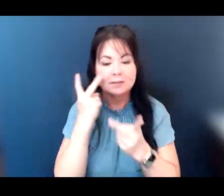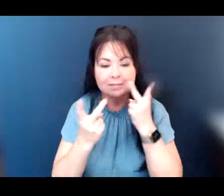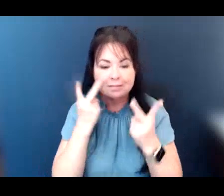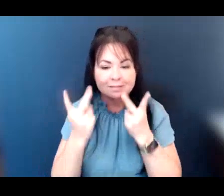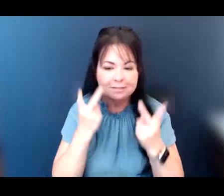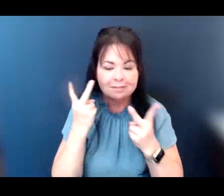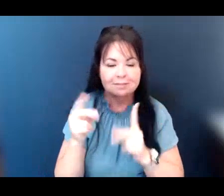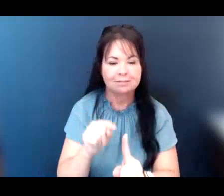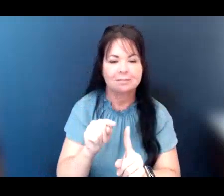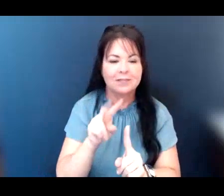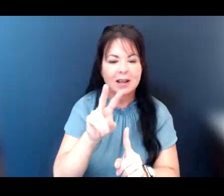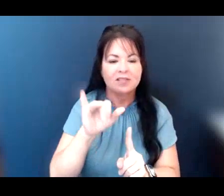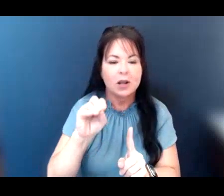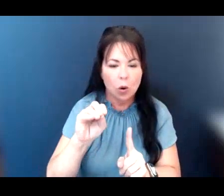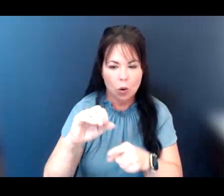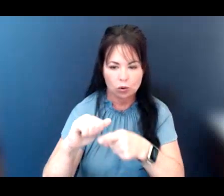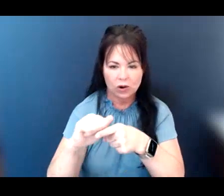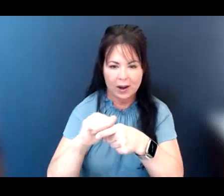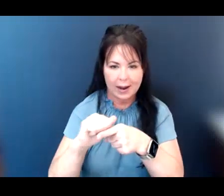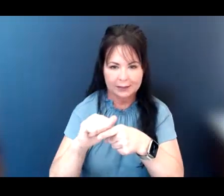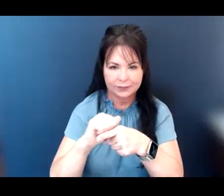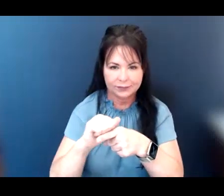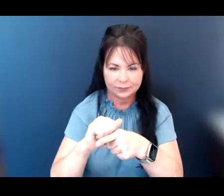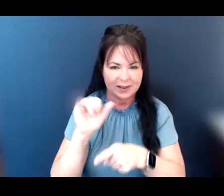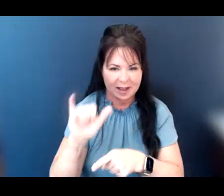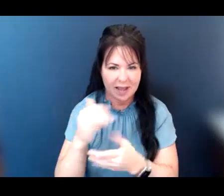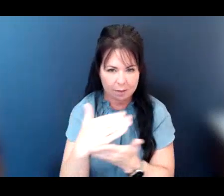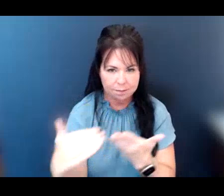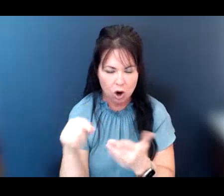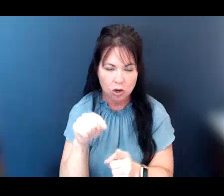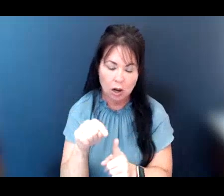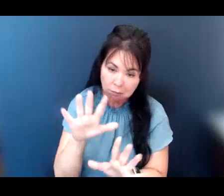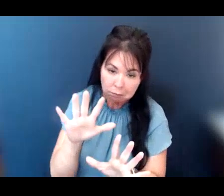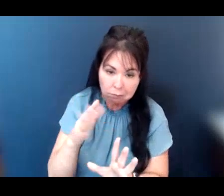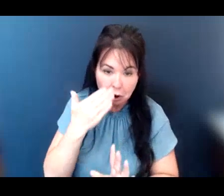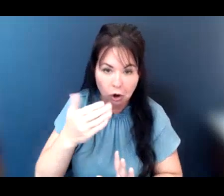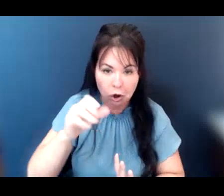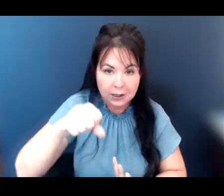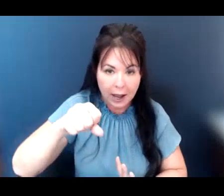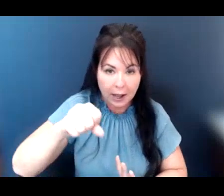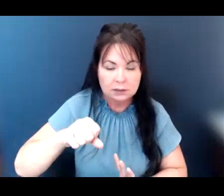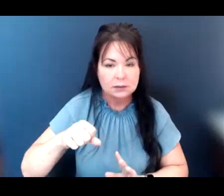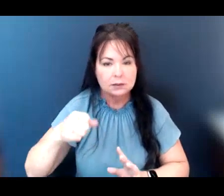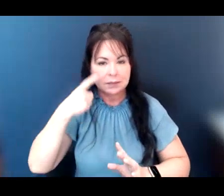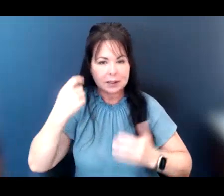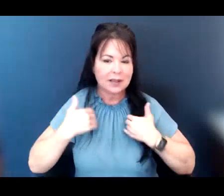training and that sort of thing right now, which is a good thing because there are a lot of different learning styles and preferences that